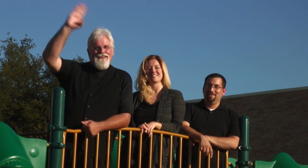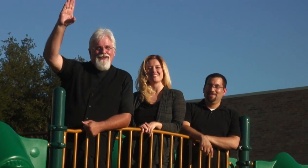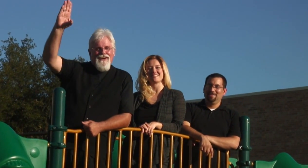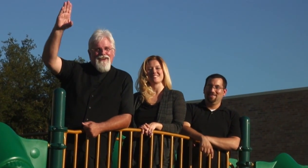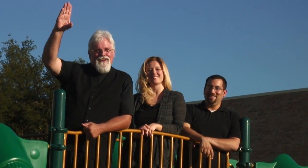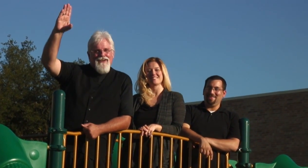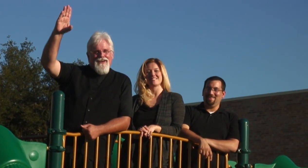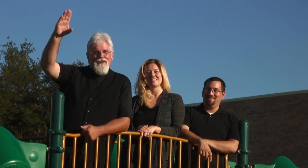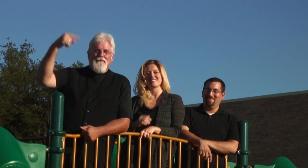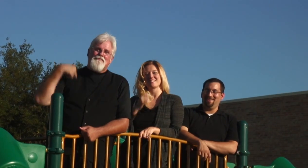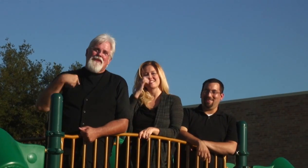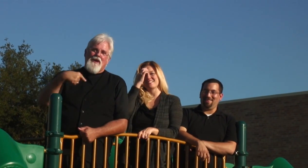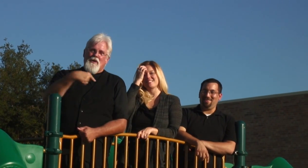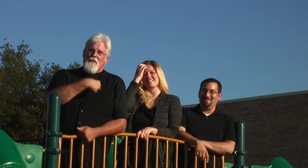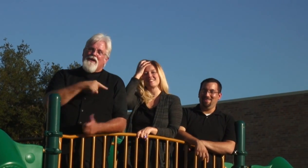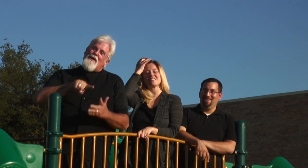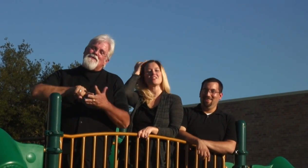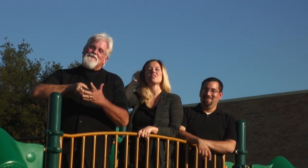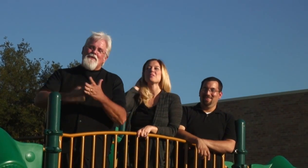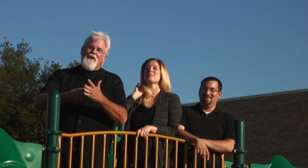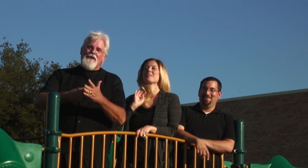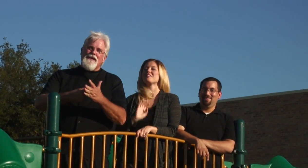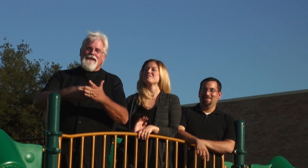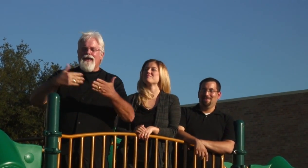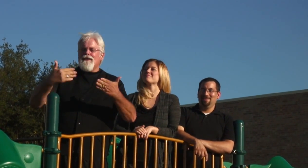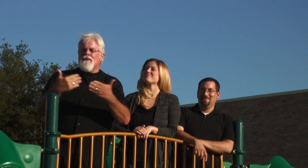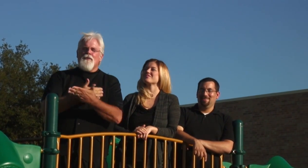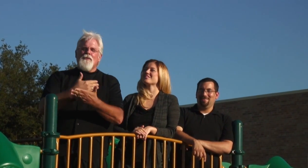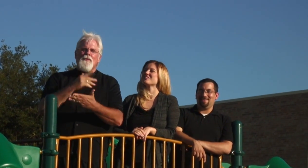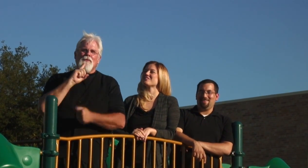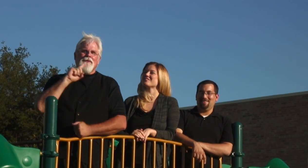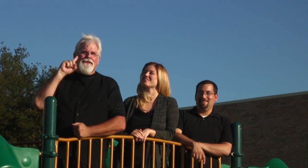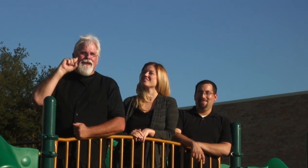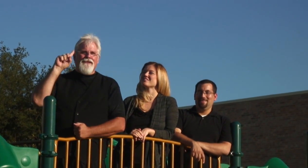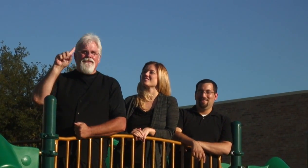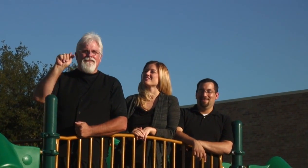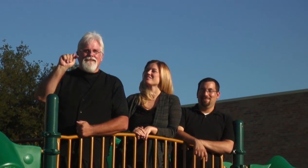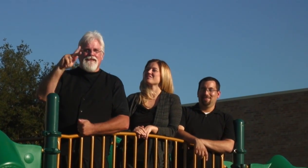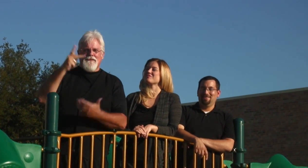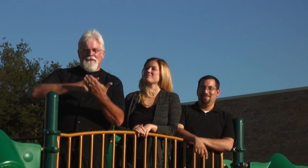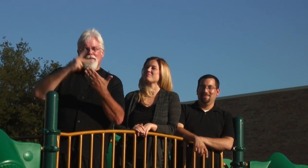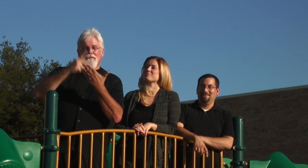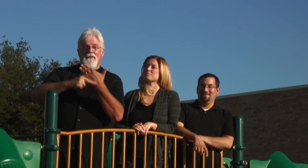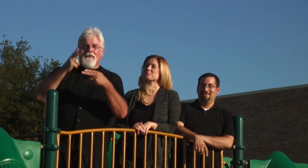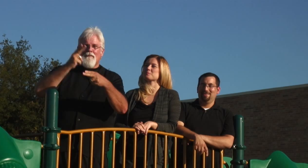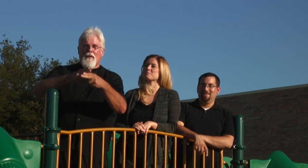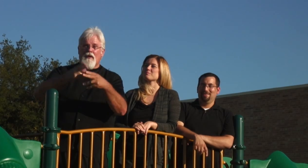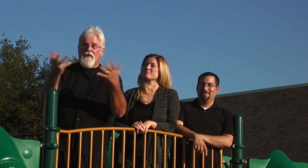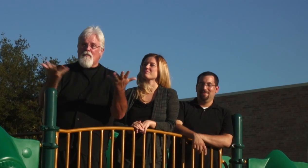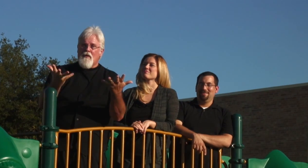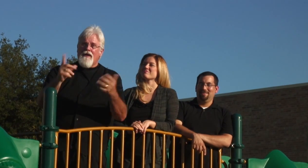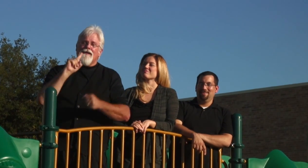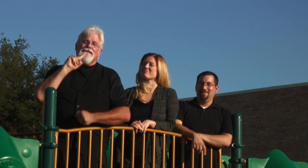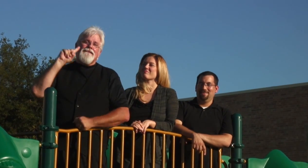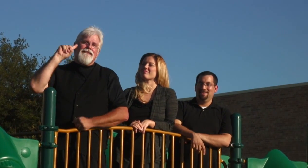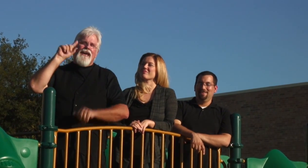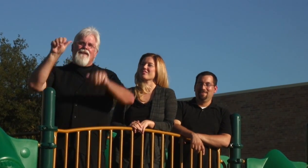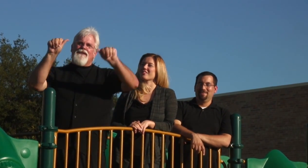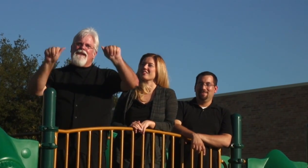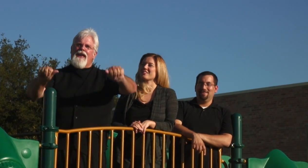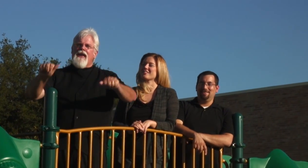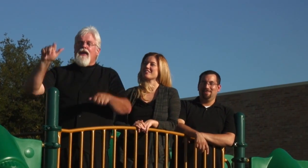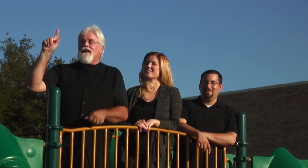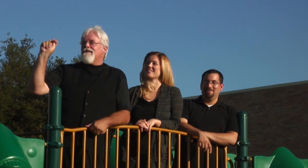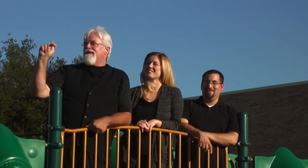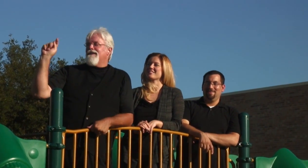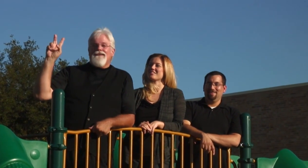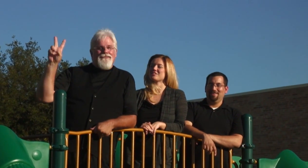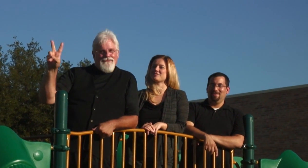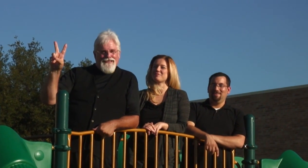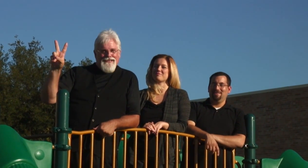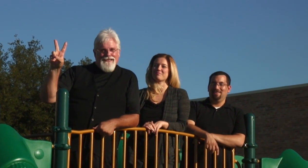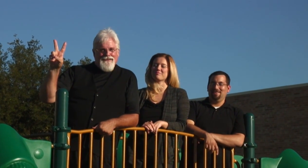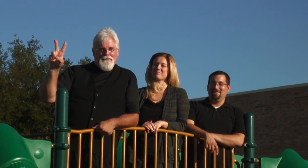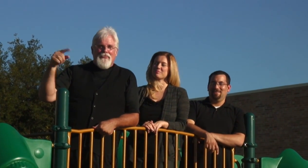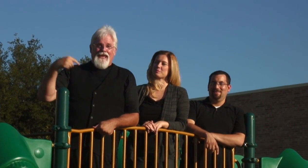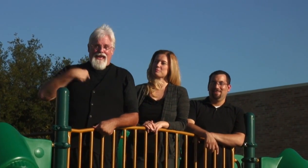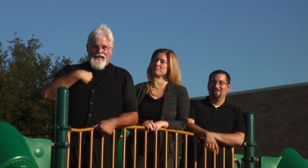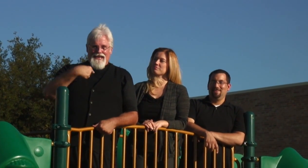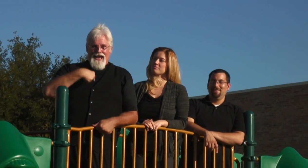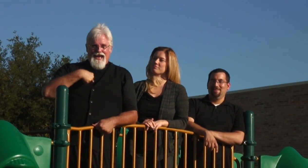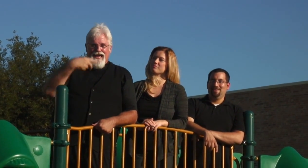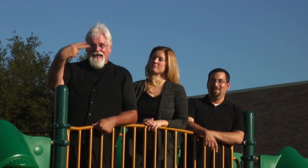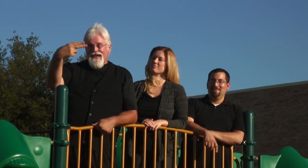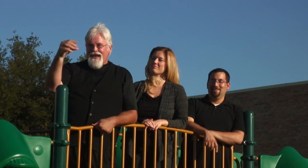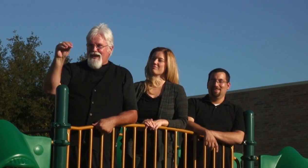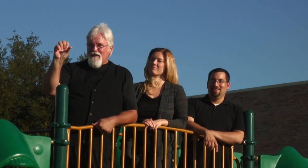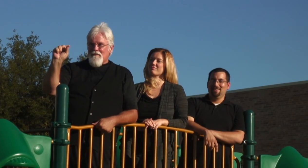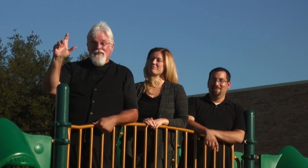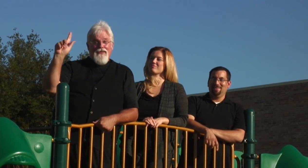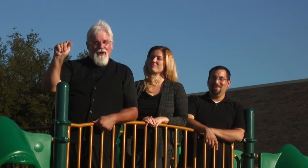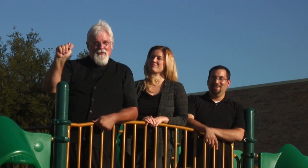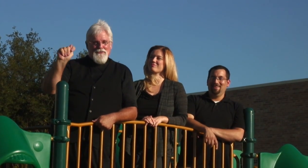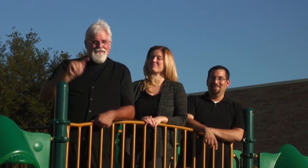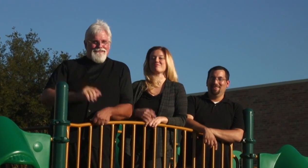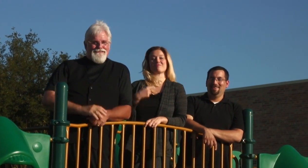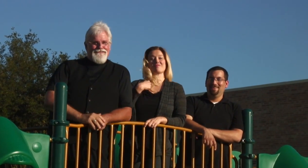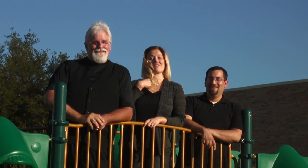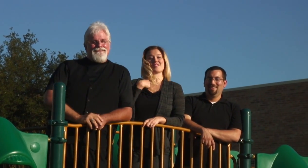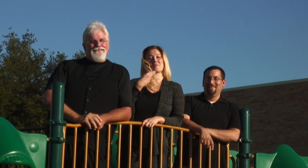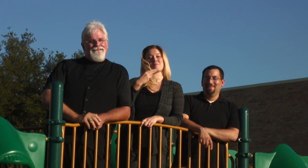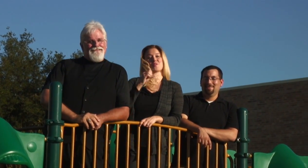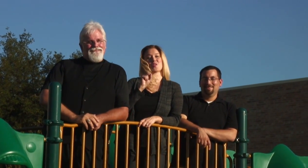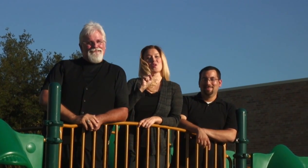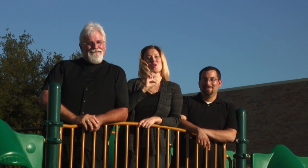Mark:Hello we're starting a new tv program called Deaf Can TV. I am the host.